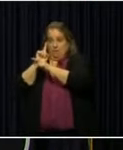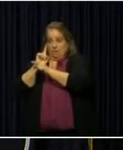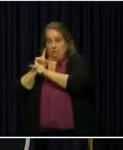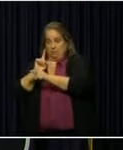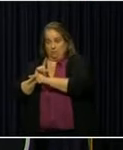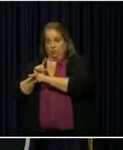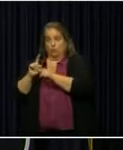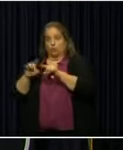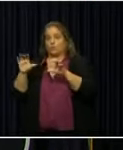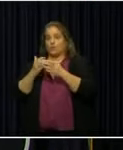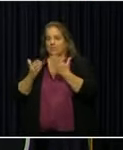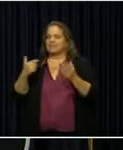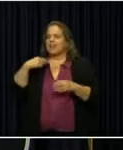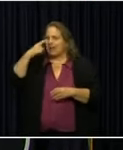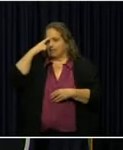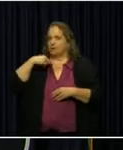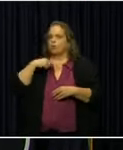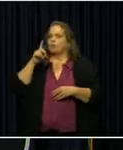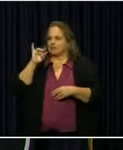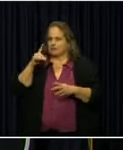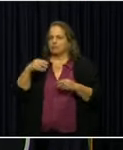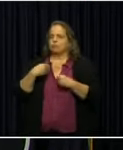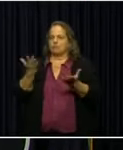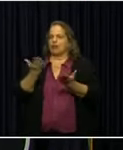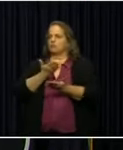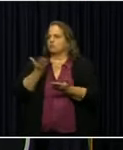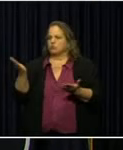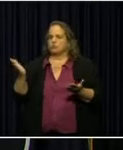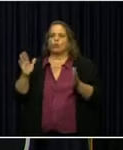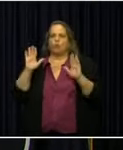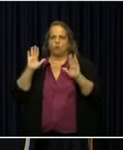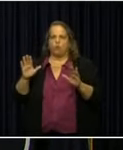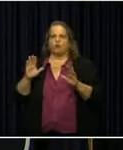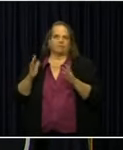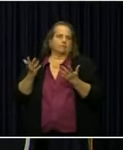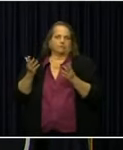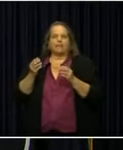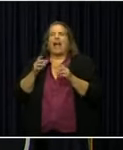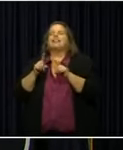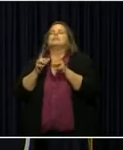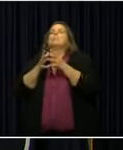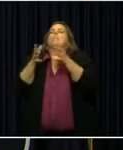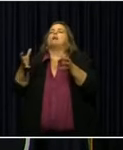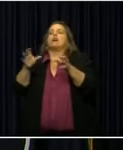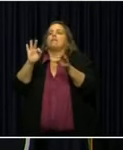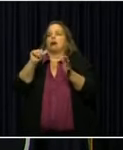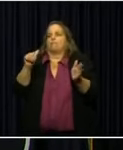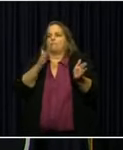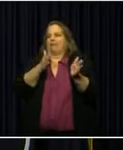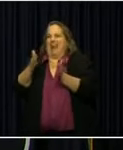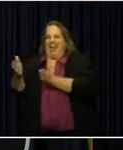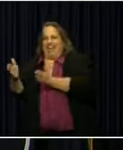THROUGH. NOW, I KNOW WE'VE GONE A LITTLE BIT LONG BUT WE'LL DO TEN MINUTES OF QUESTIONS EVEN THOUGH